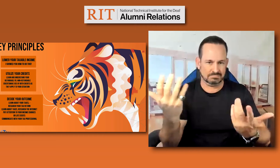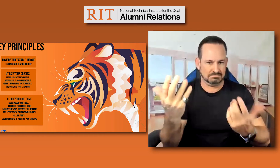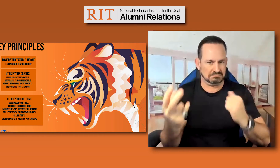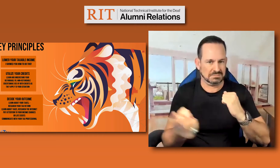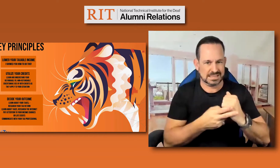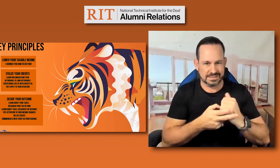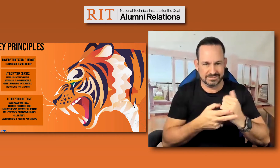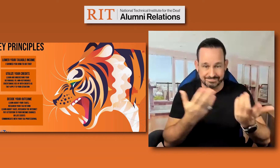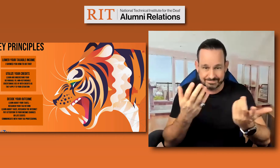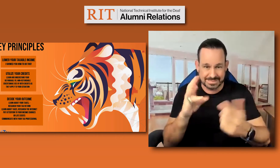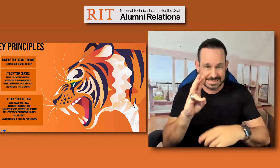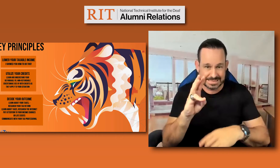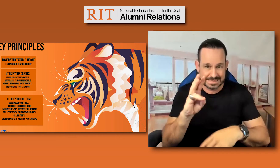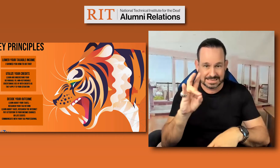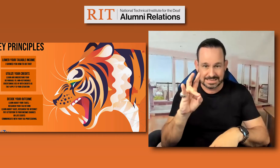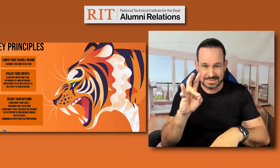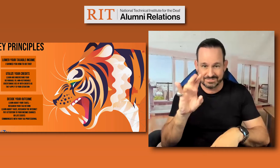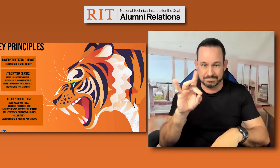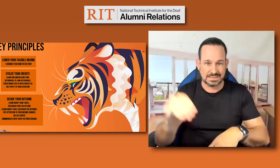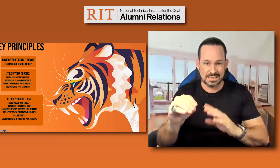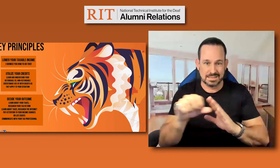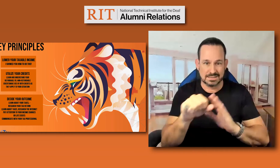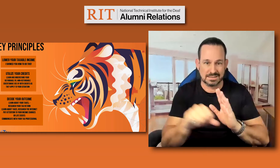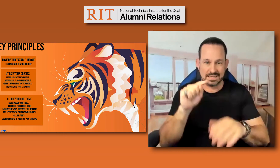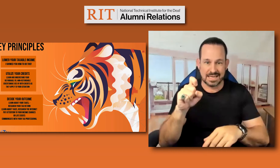Learn how to take advantage of your state codes.